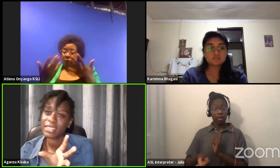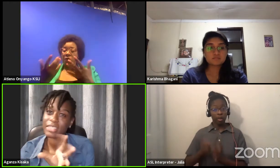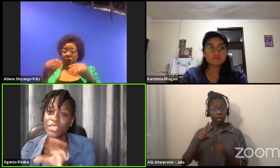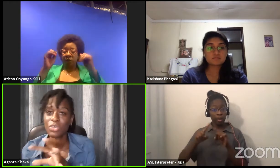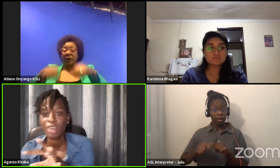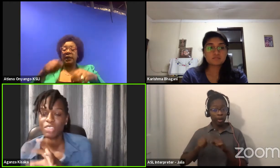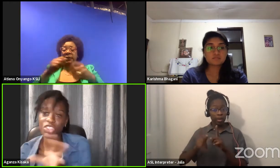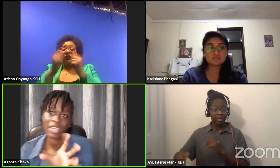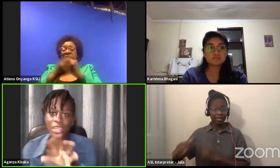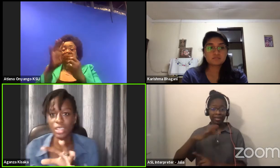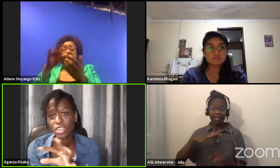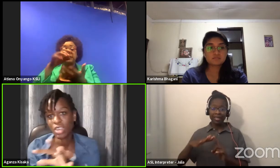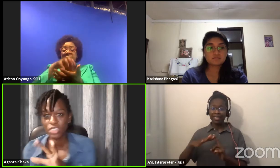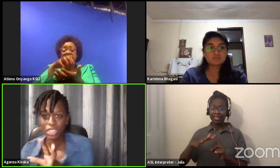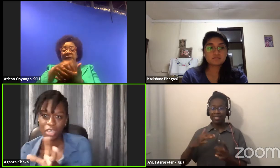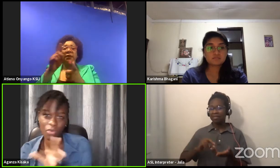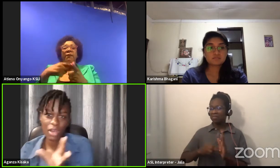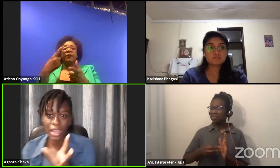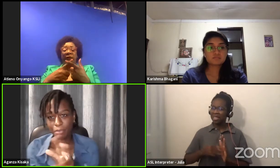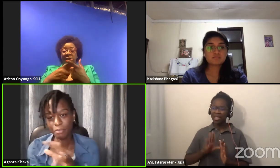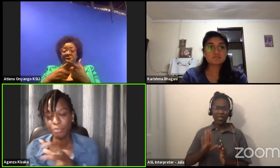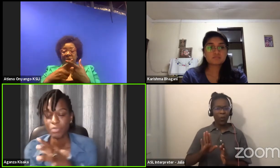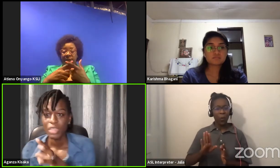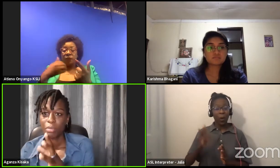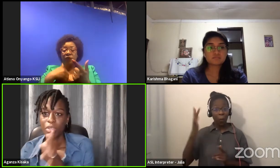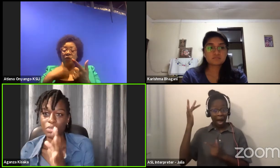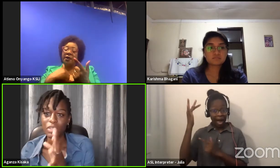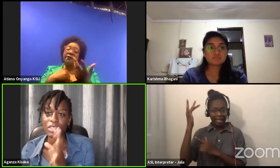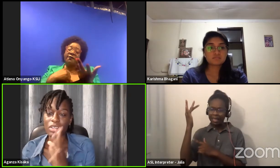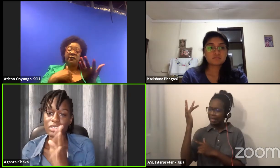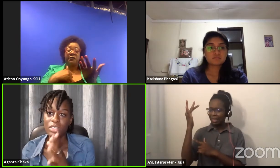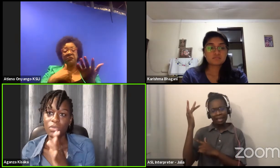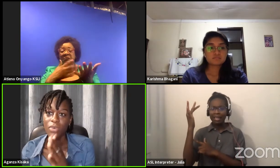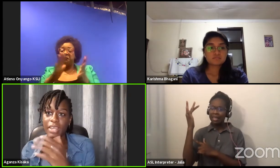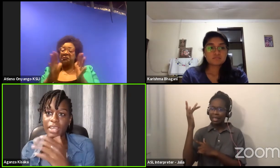then you have a shaky why but you want a constant why.